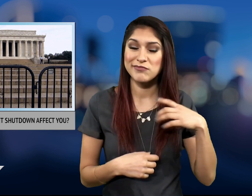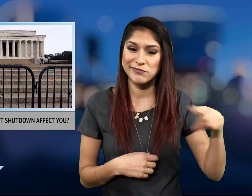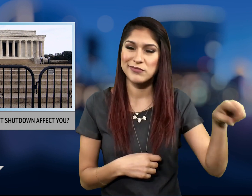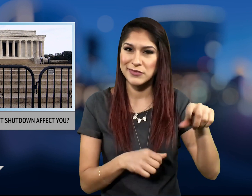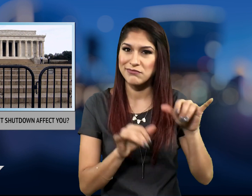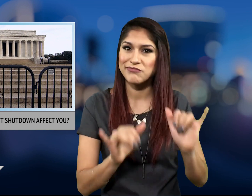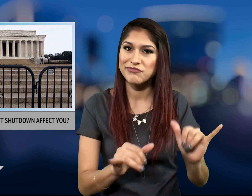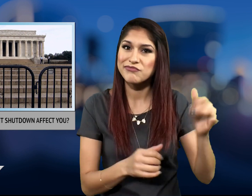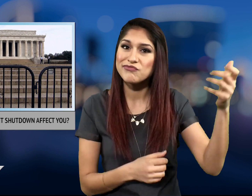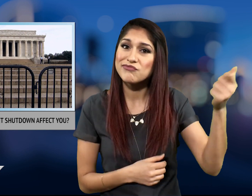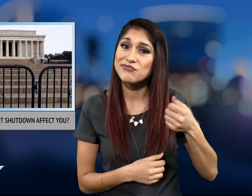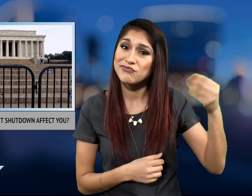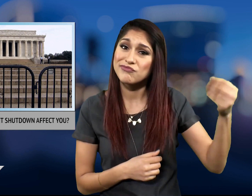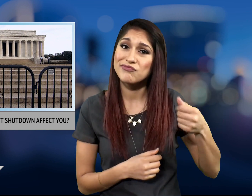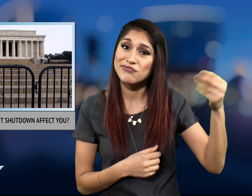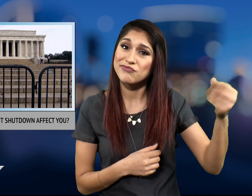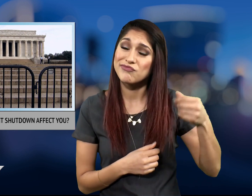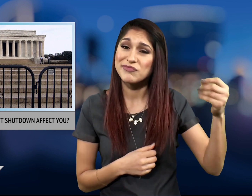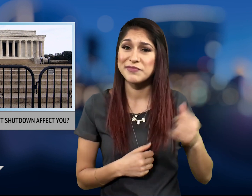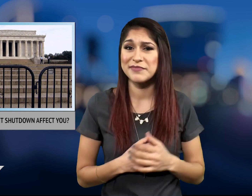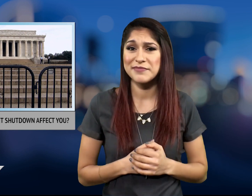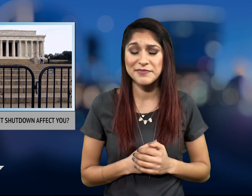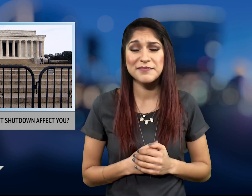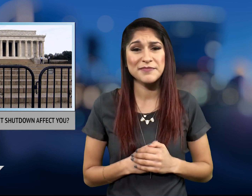Congress.